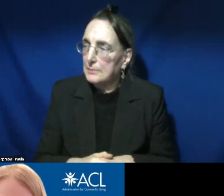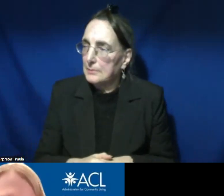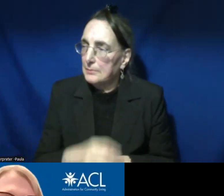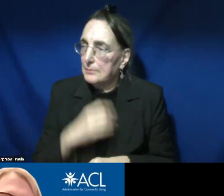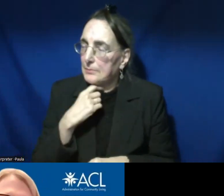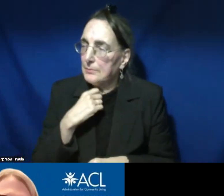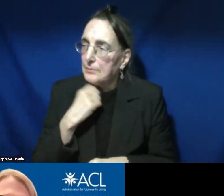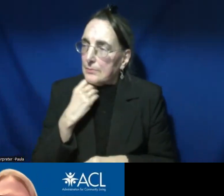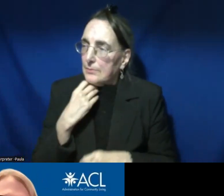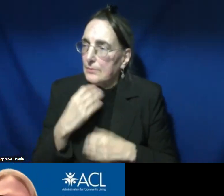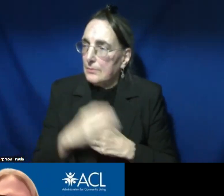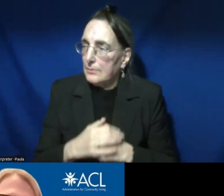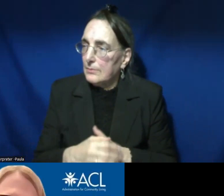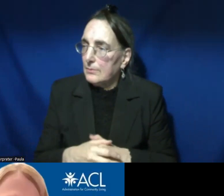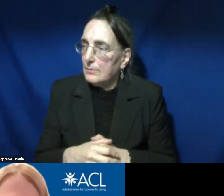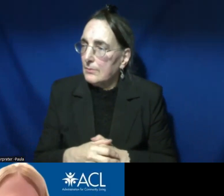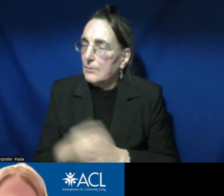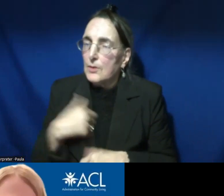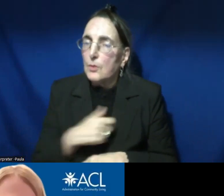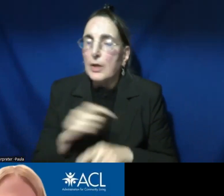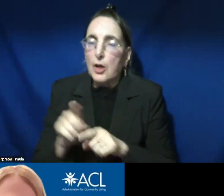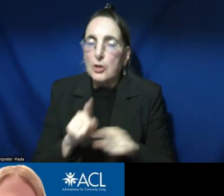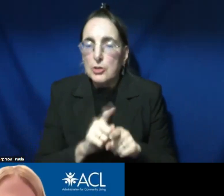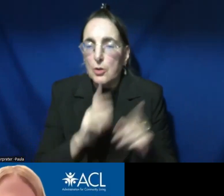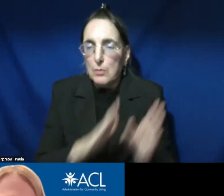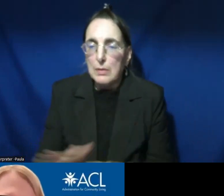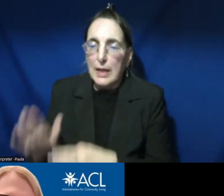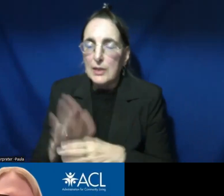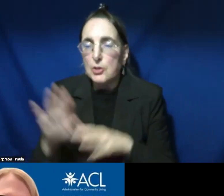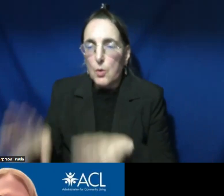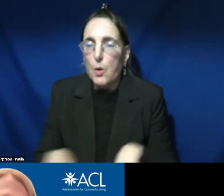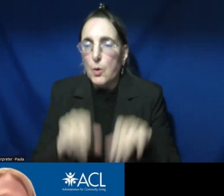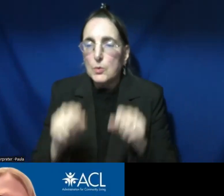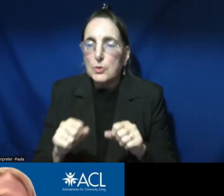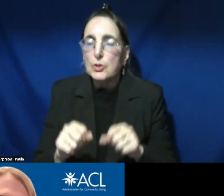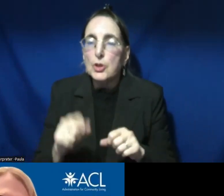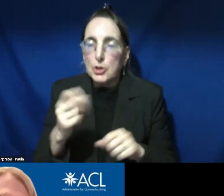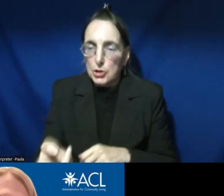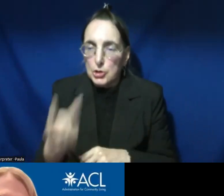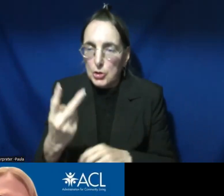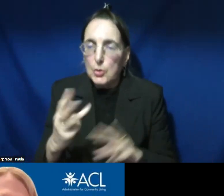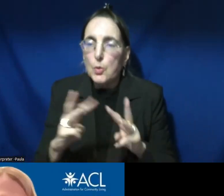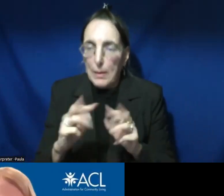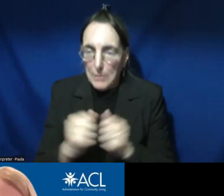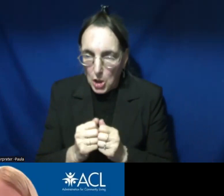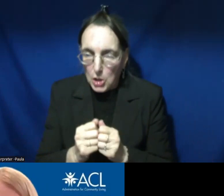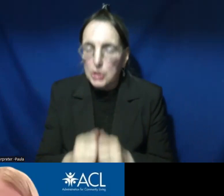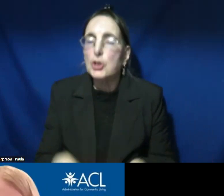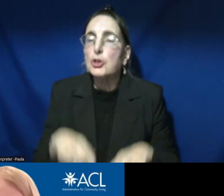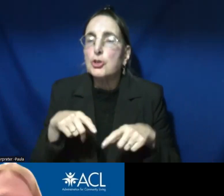and we also are planning to host two webinars throughout the course of the accelerator.